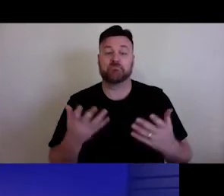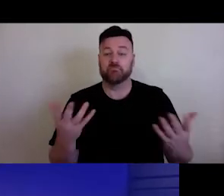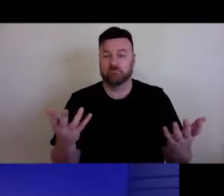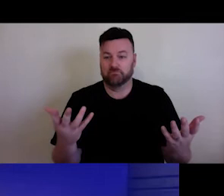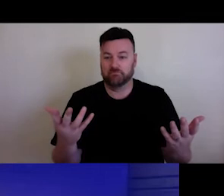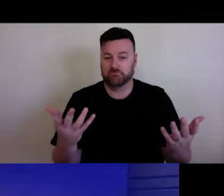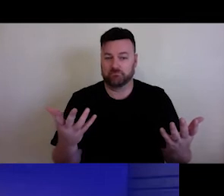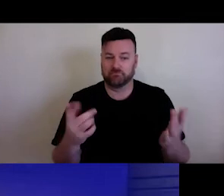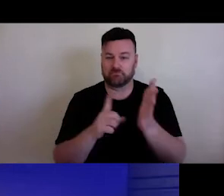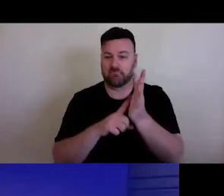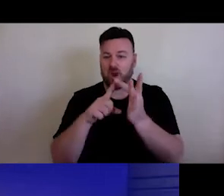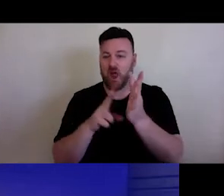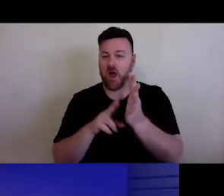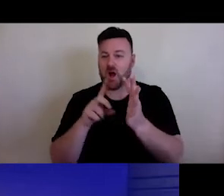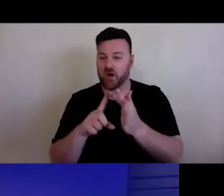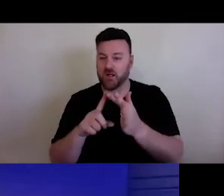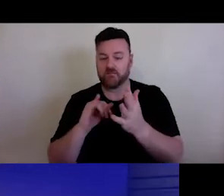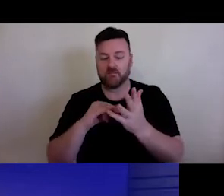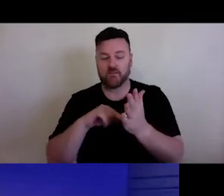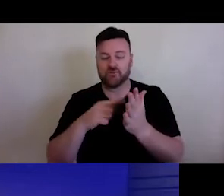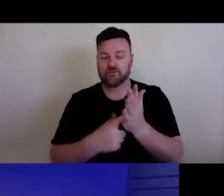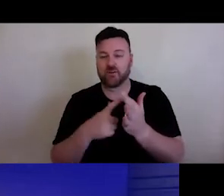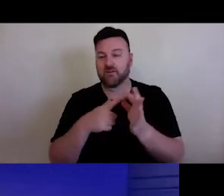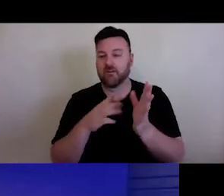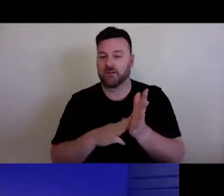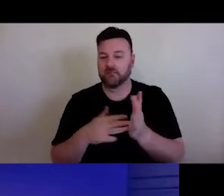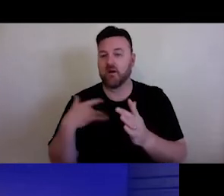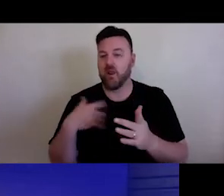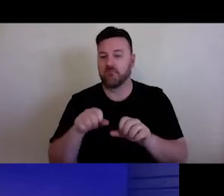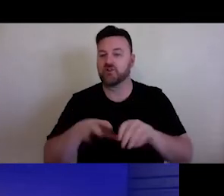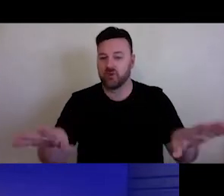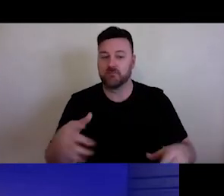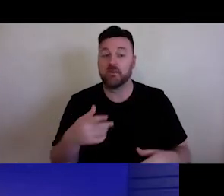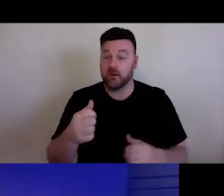with this guide that Kevin talked about as well. You can check it out